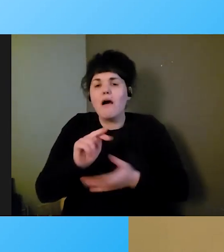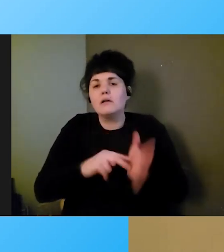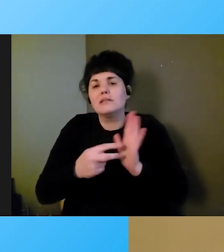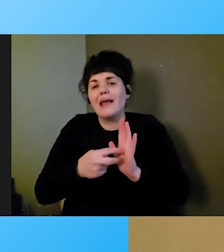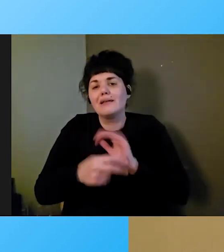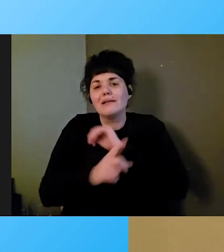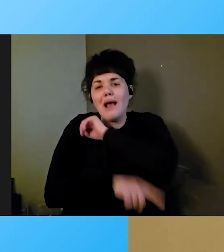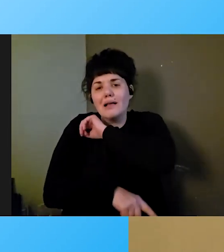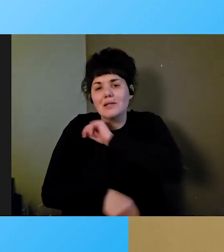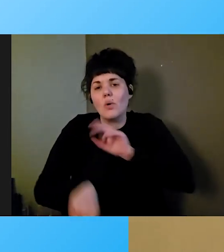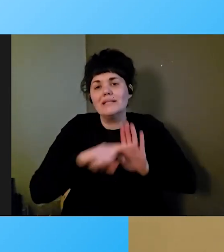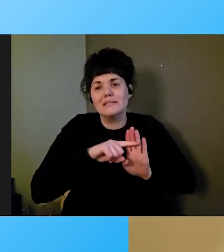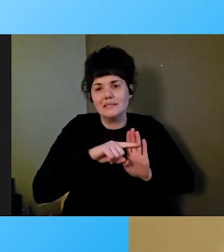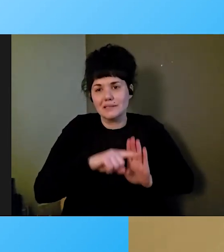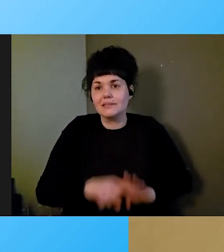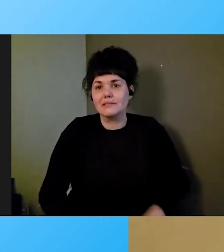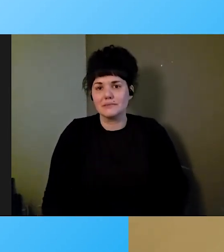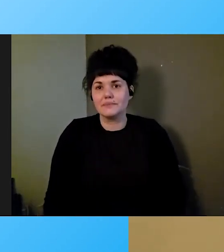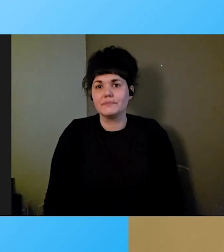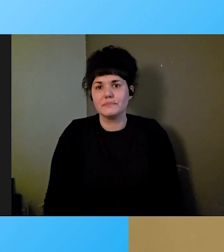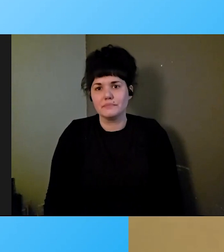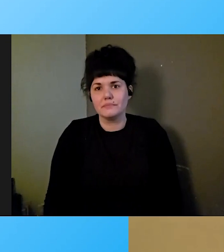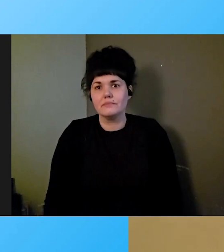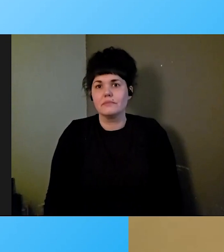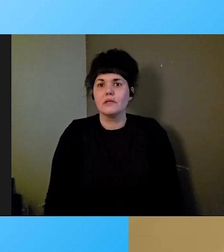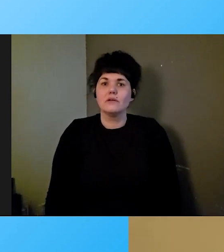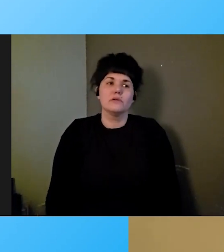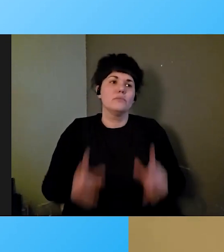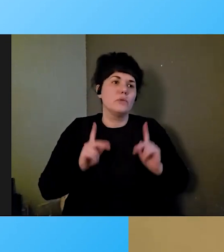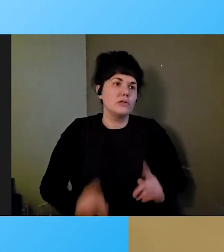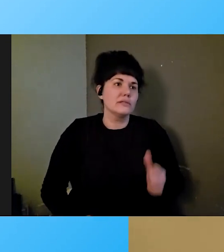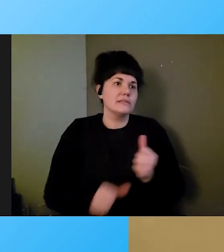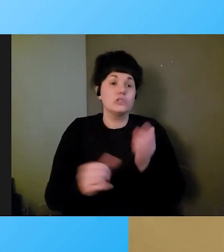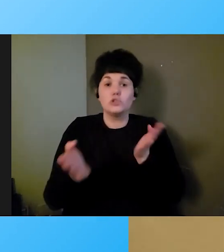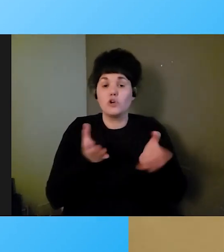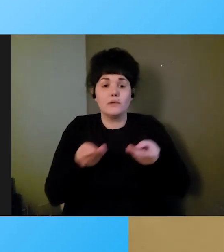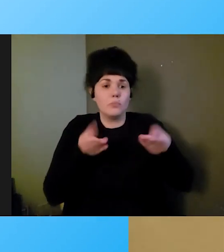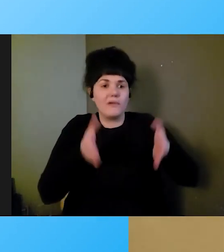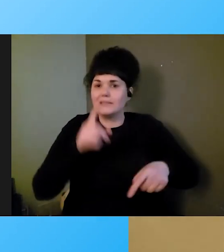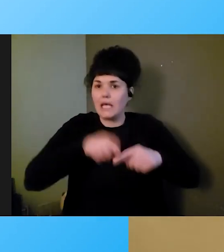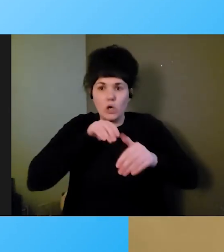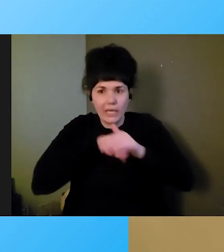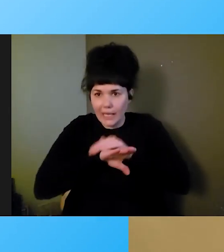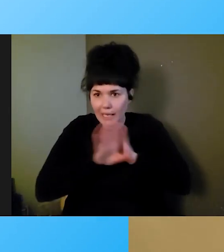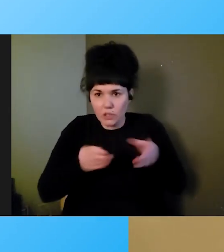consequences, personal assistants service providers could not get in to provide the